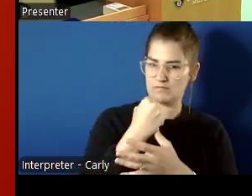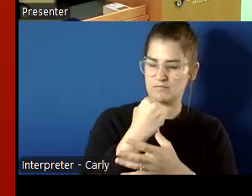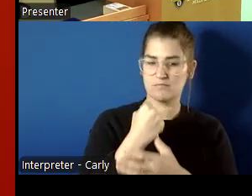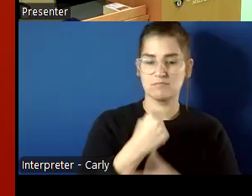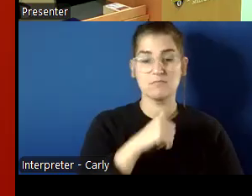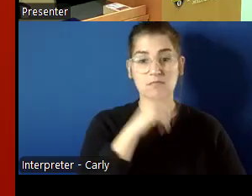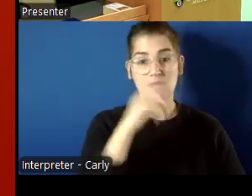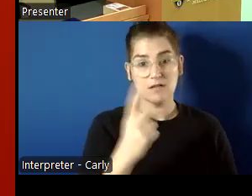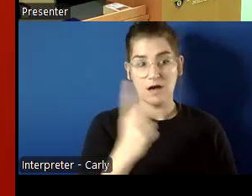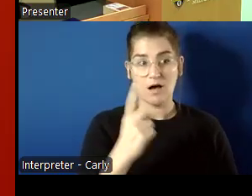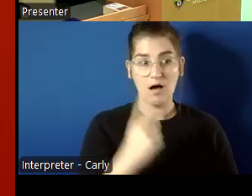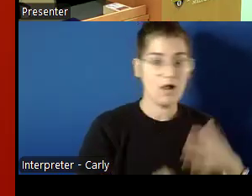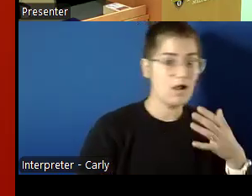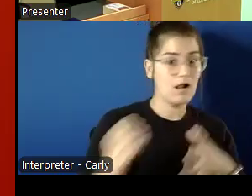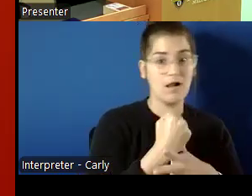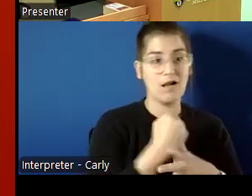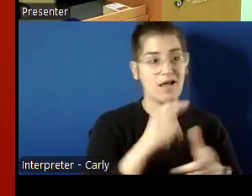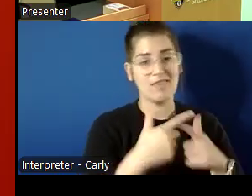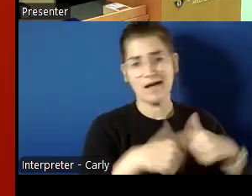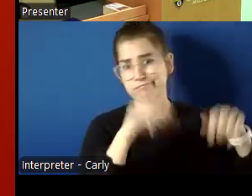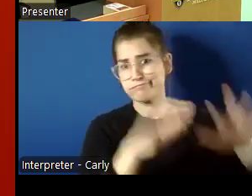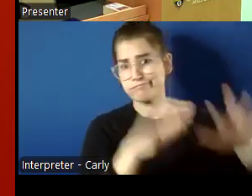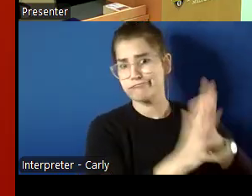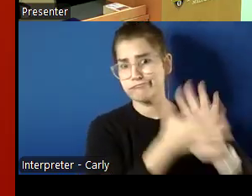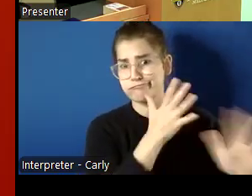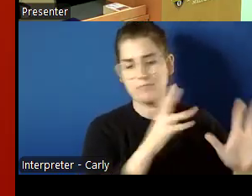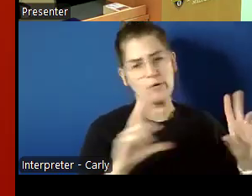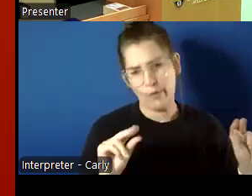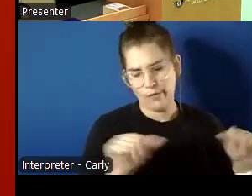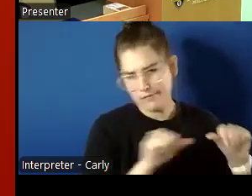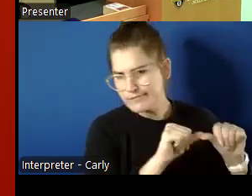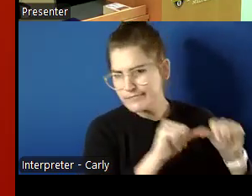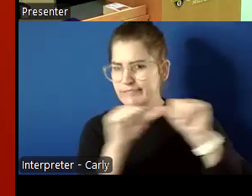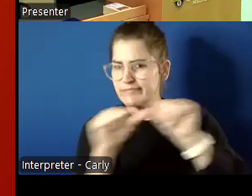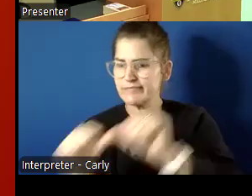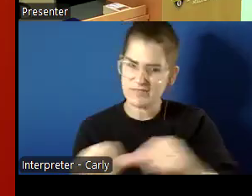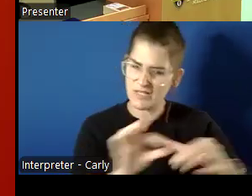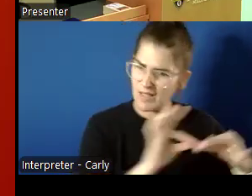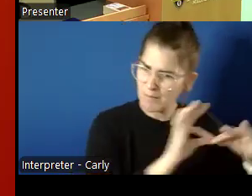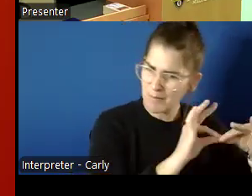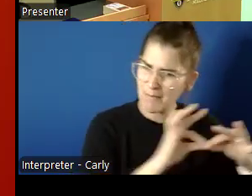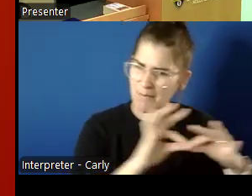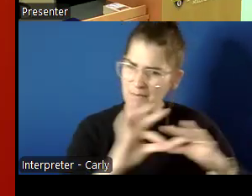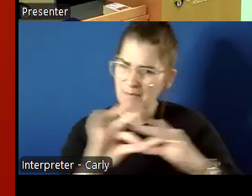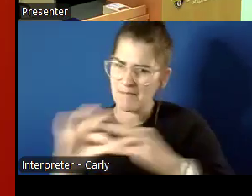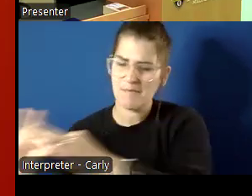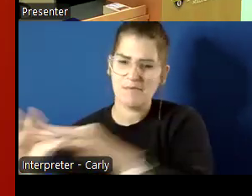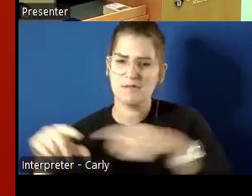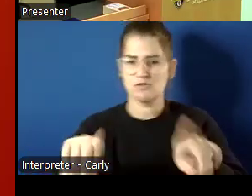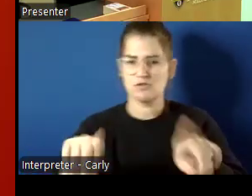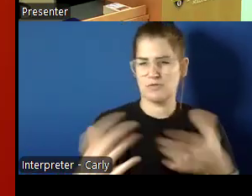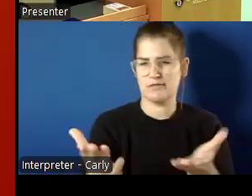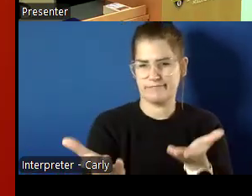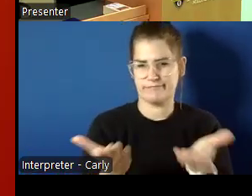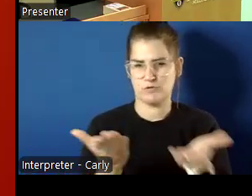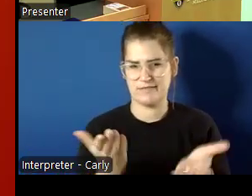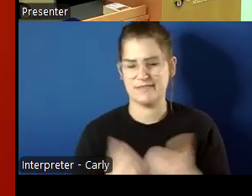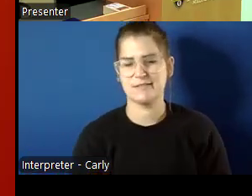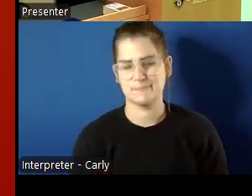then gets dropped off at the door. It stays at the forefront throughout one's entire um